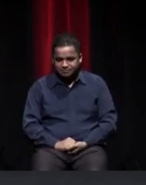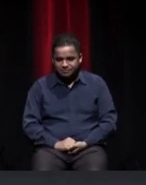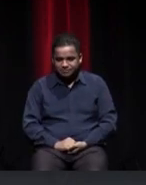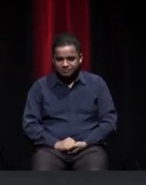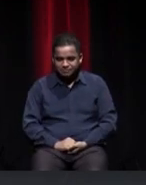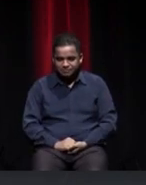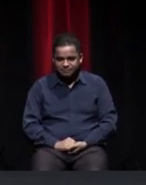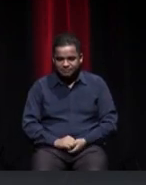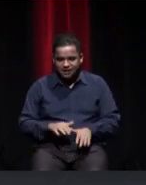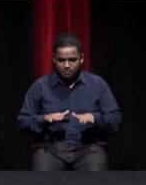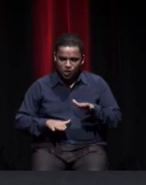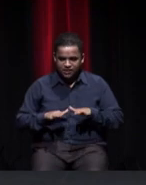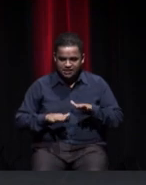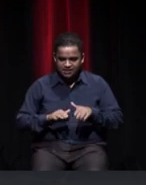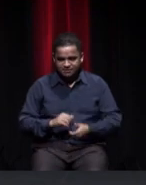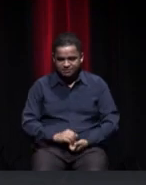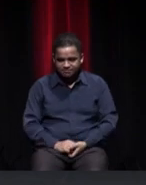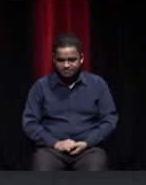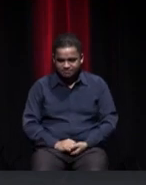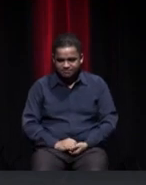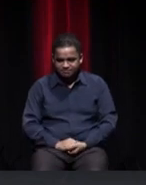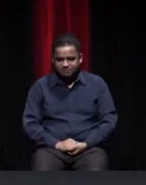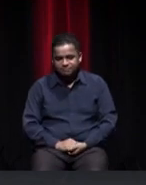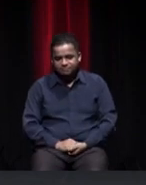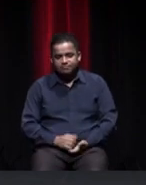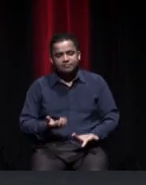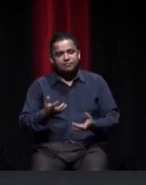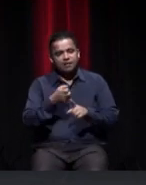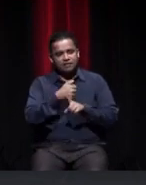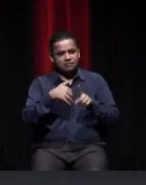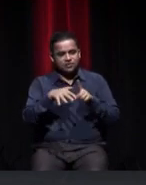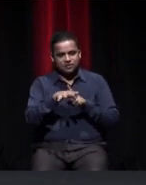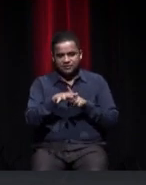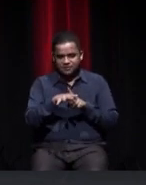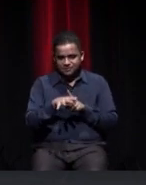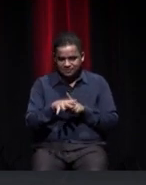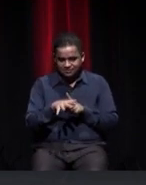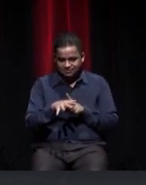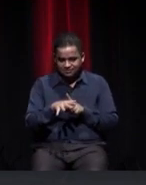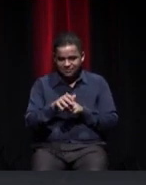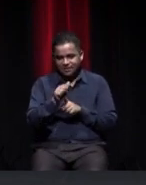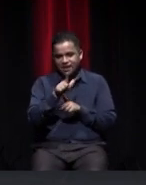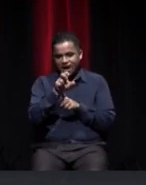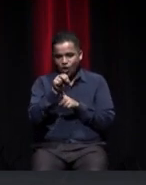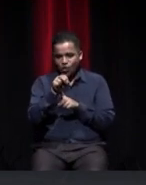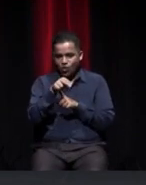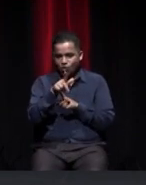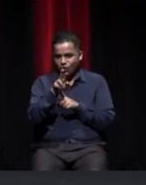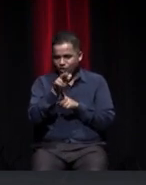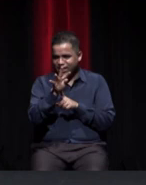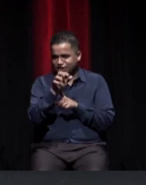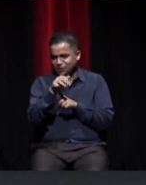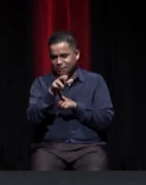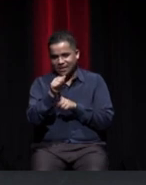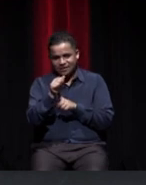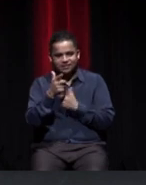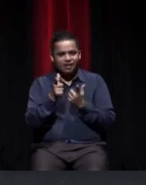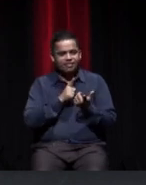which I promise to collect if it fails, is the algorithmic society, that remains with some of the characteristics